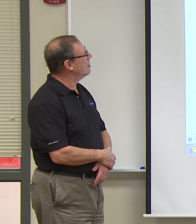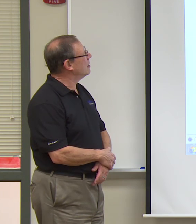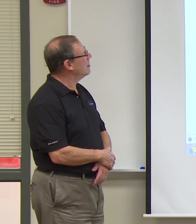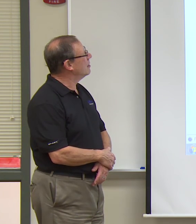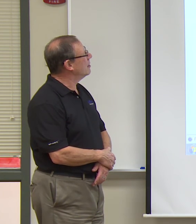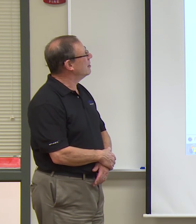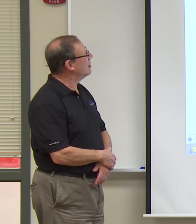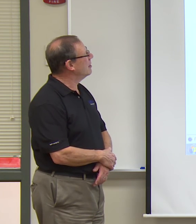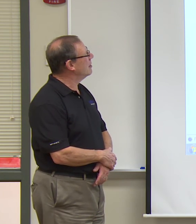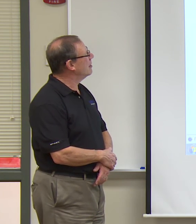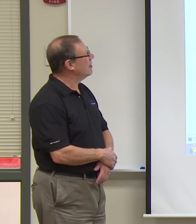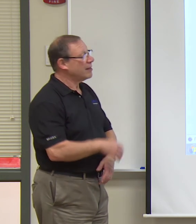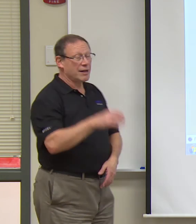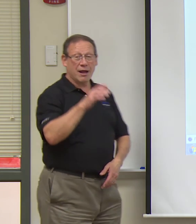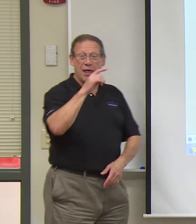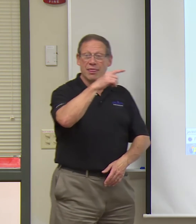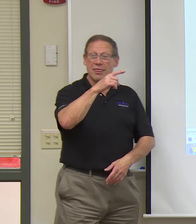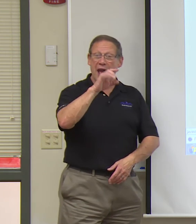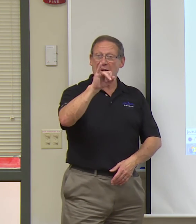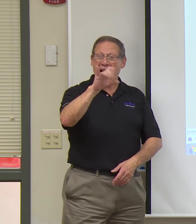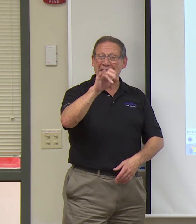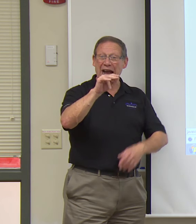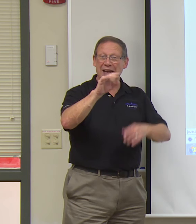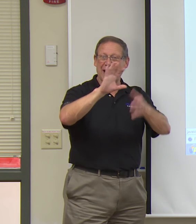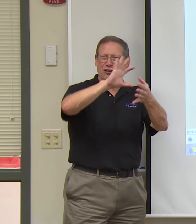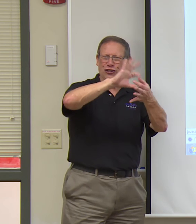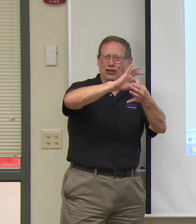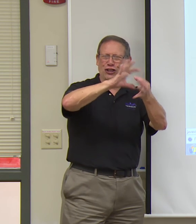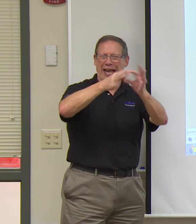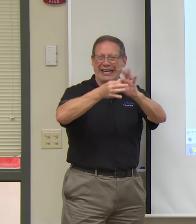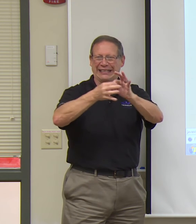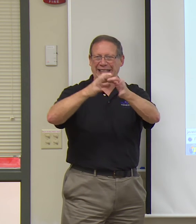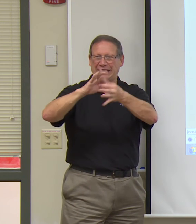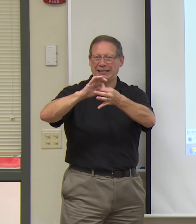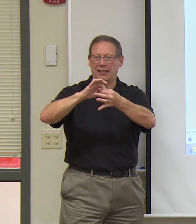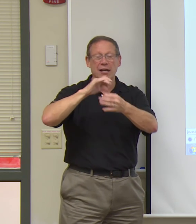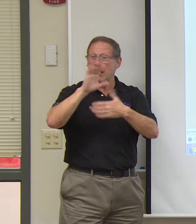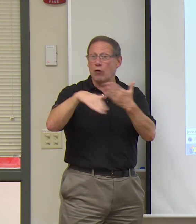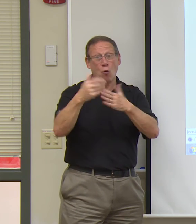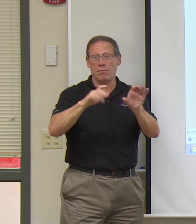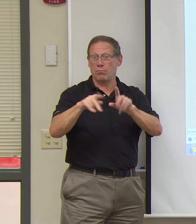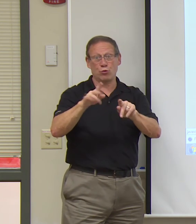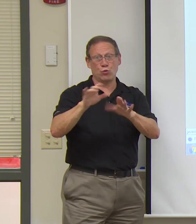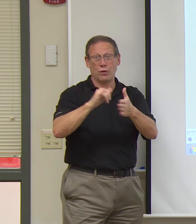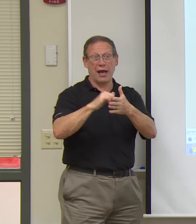the little chain, I don't know if people have done that, but this is for quick links,